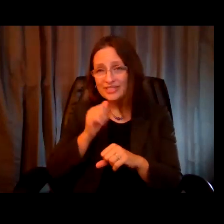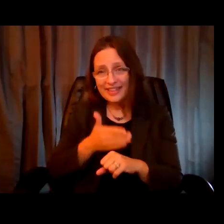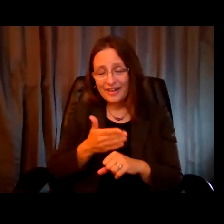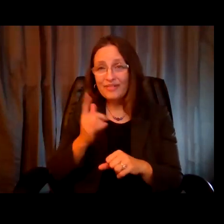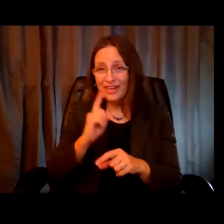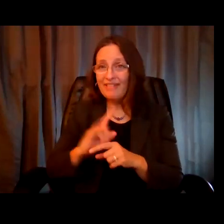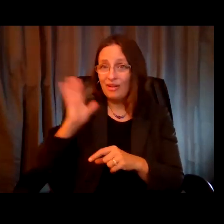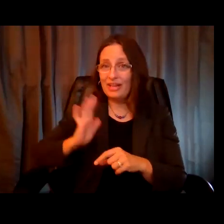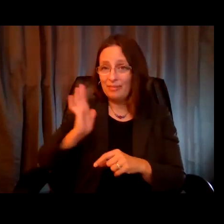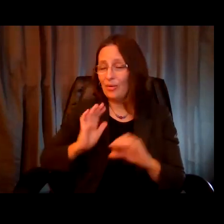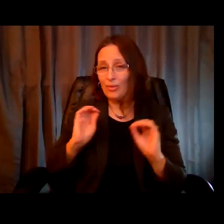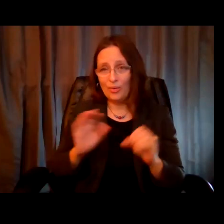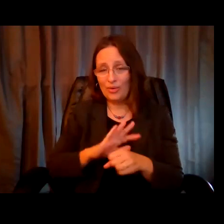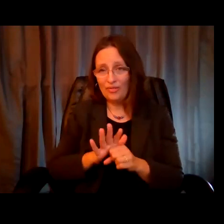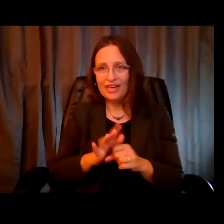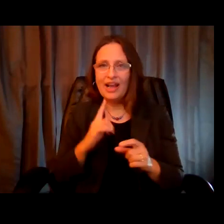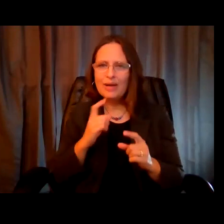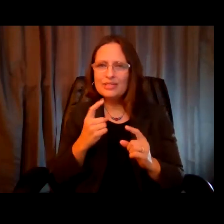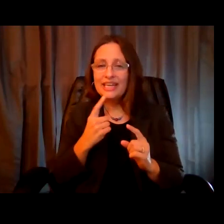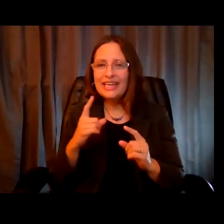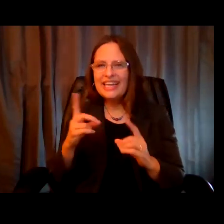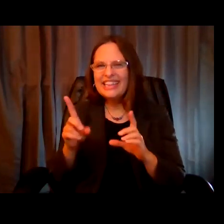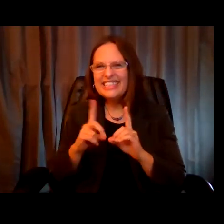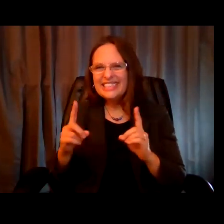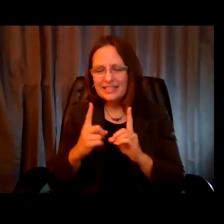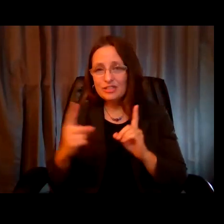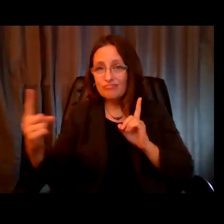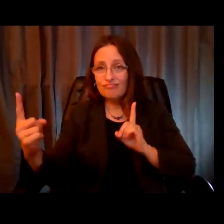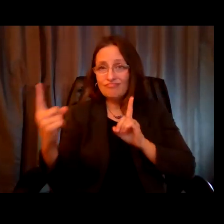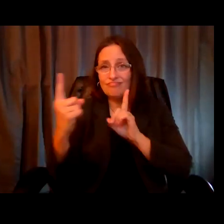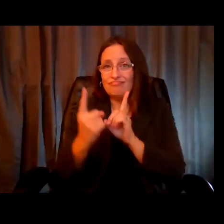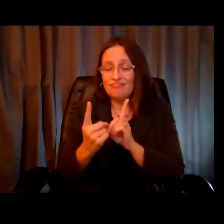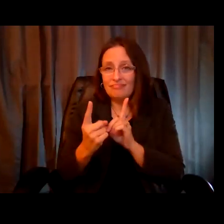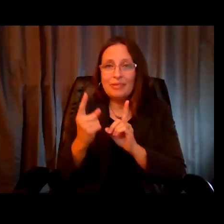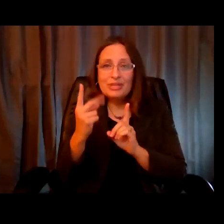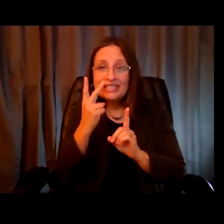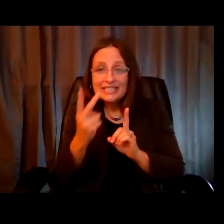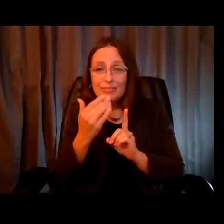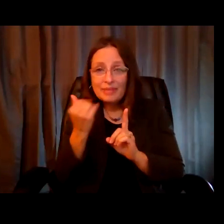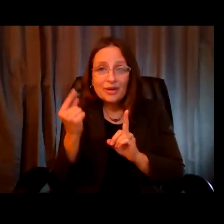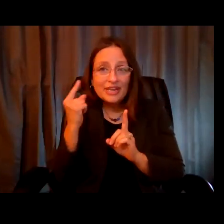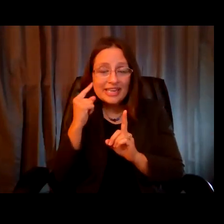relay, telephone captions services, and video relay services for sign language to enhance